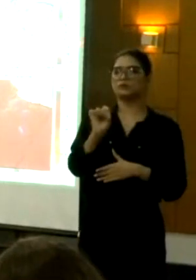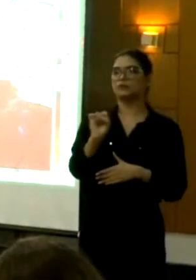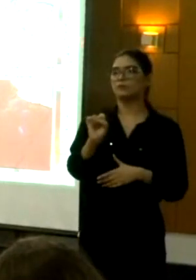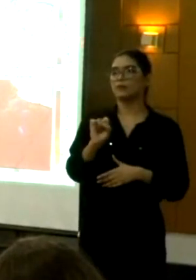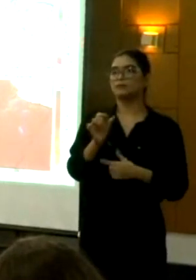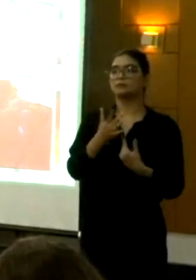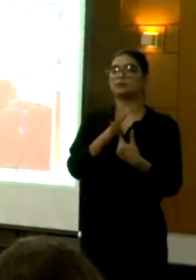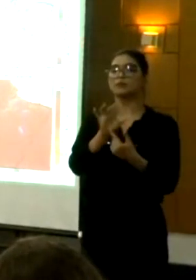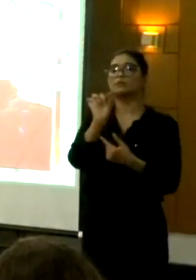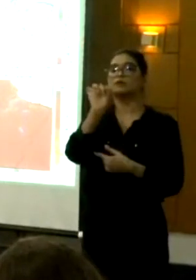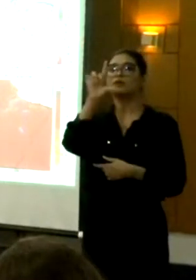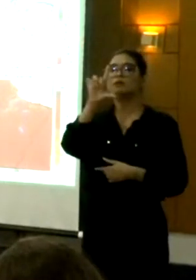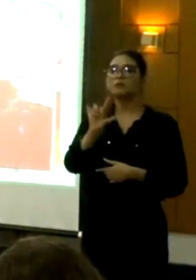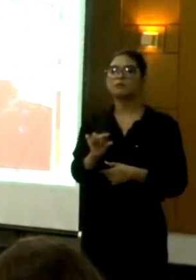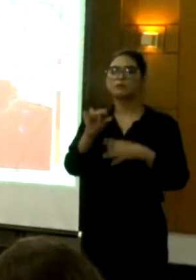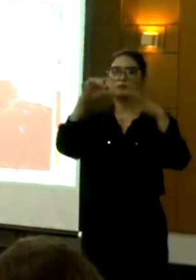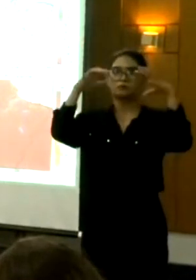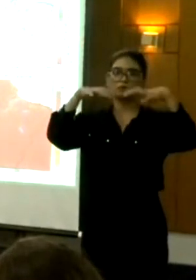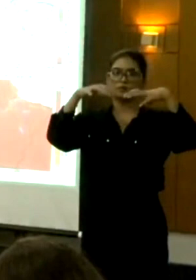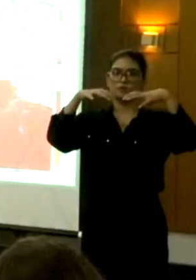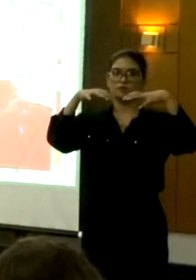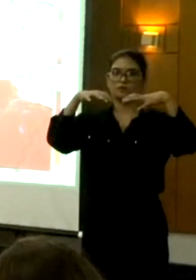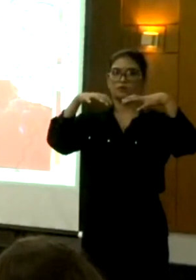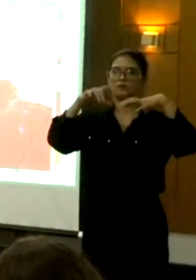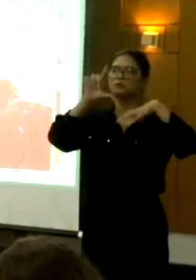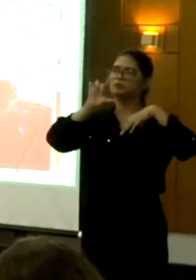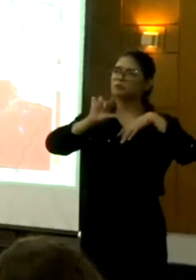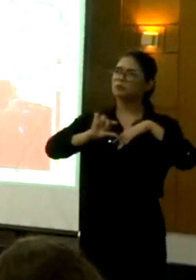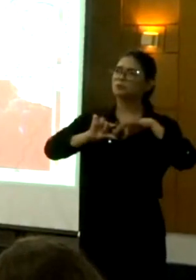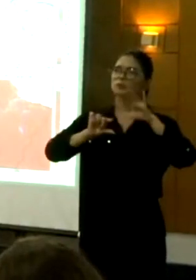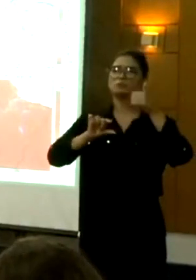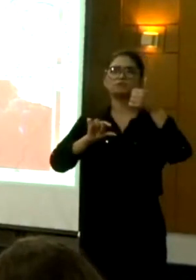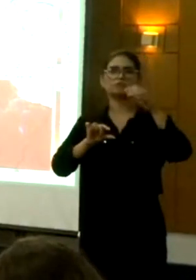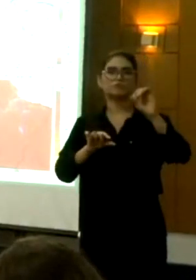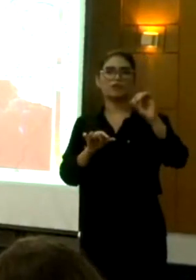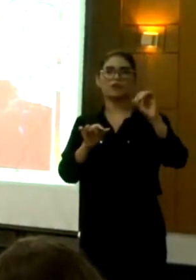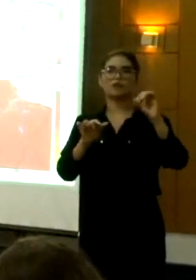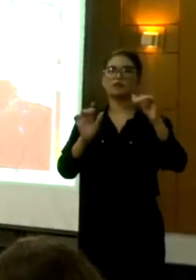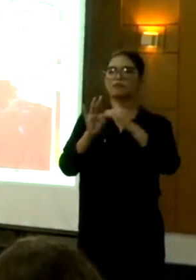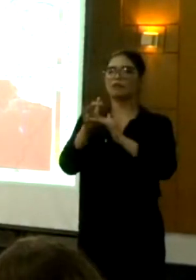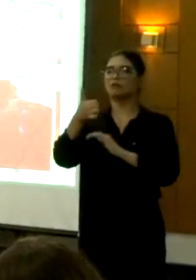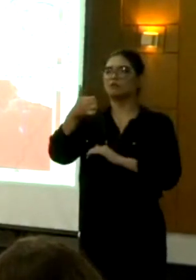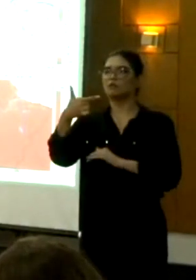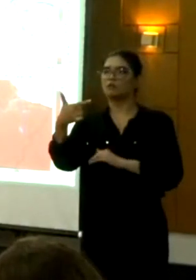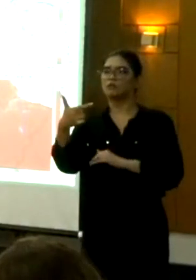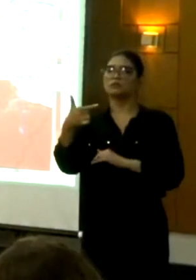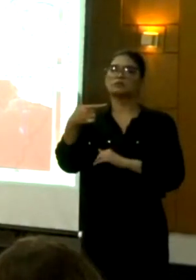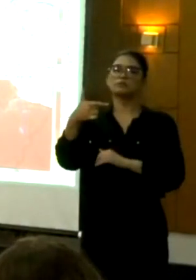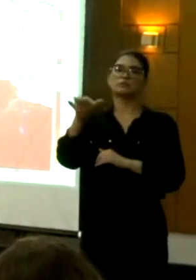decrease in rainfall , then the decrease arrives ten to twelve percent in these regions